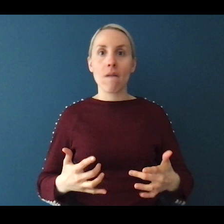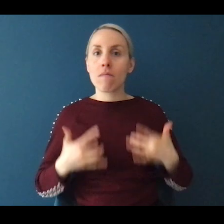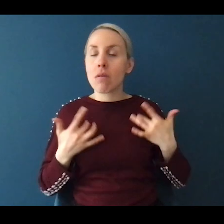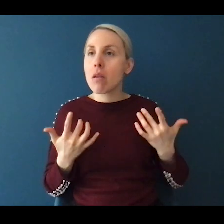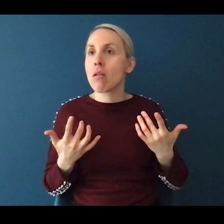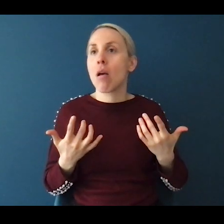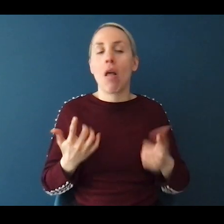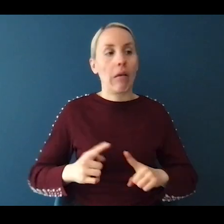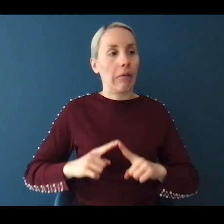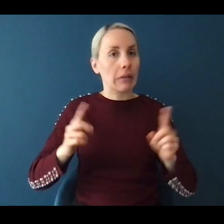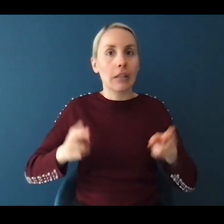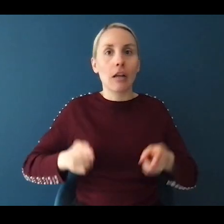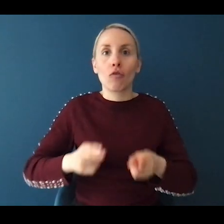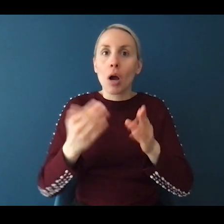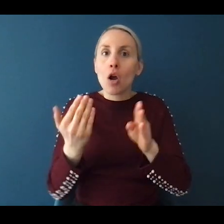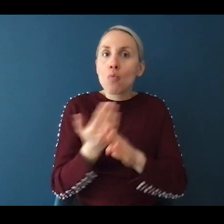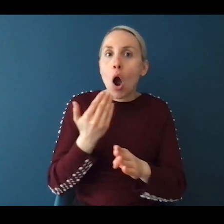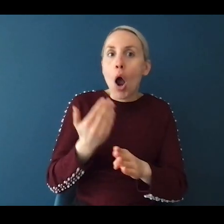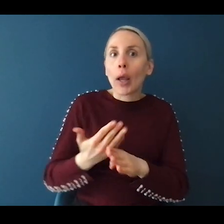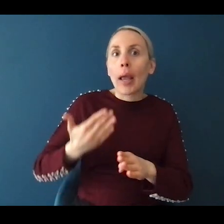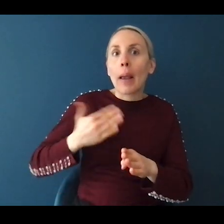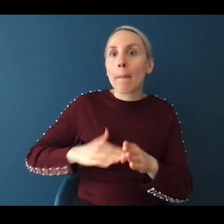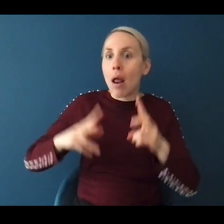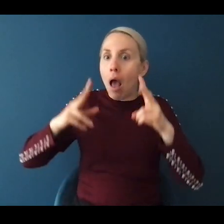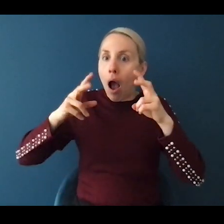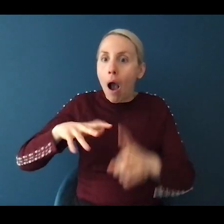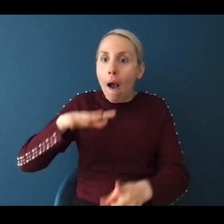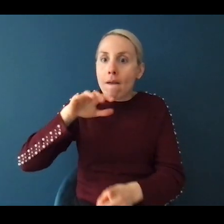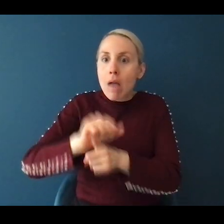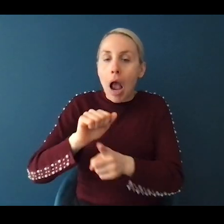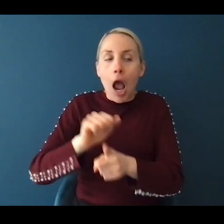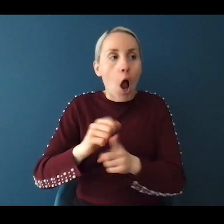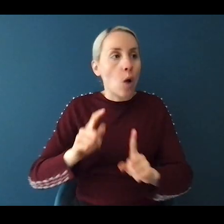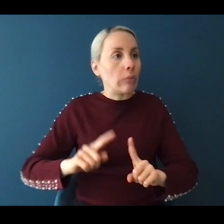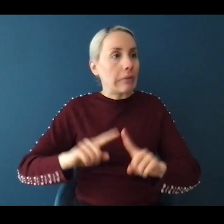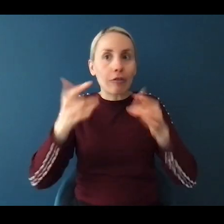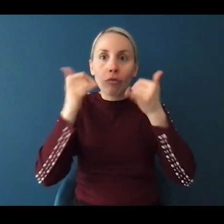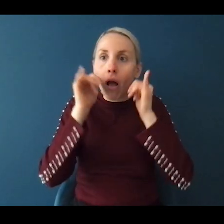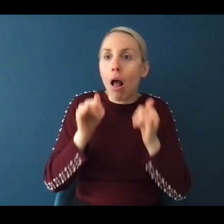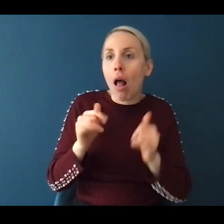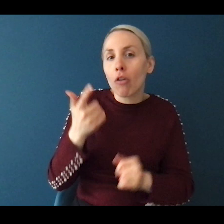of working that you have discovered and tested out I think you mentioned video Alejandra